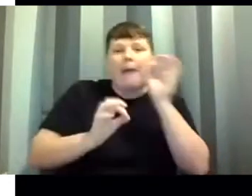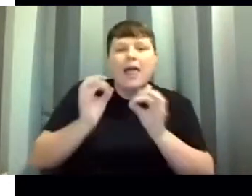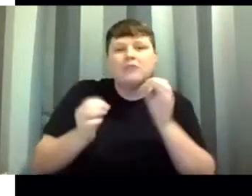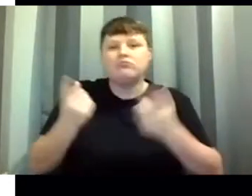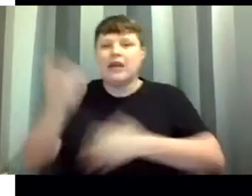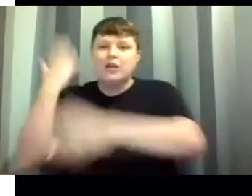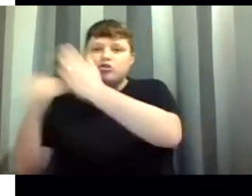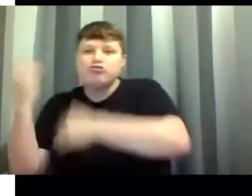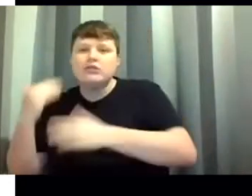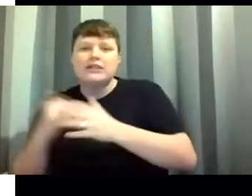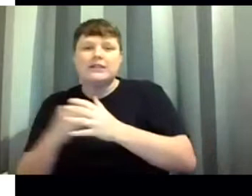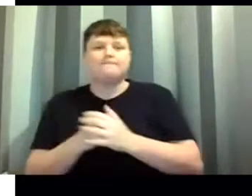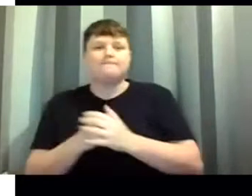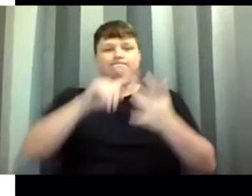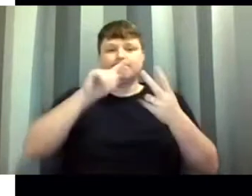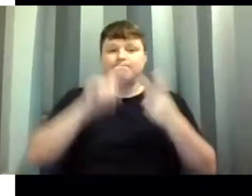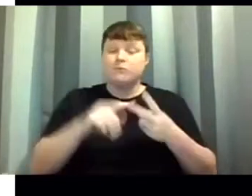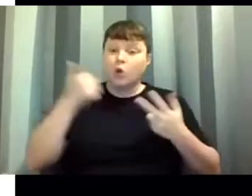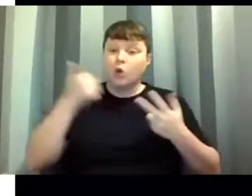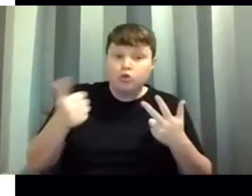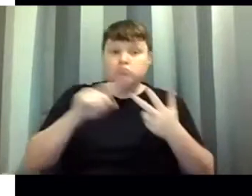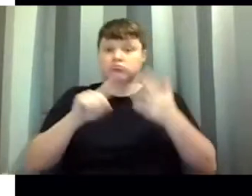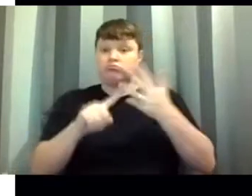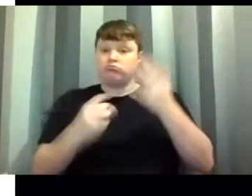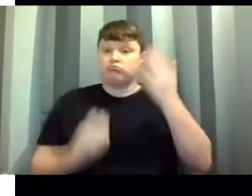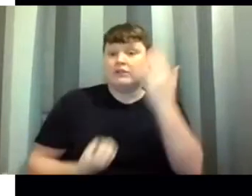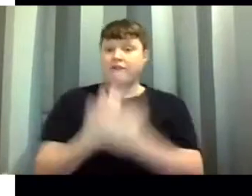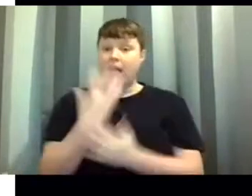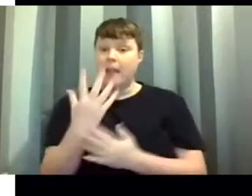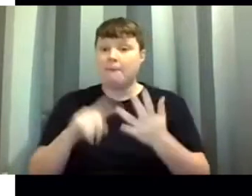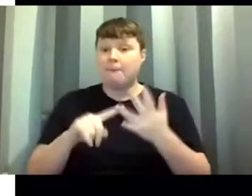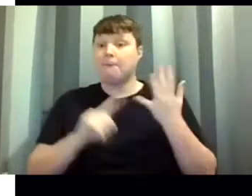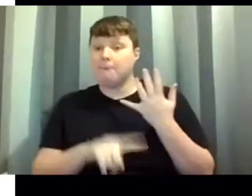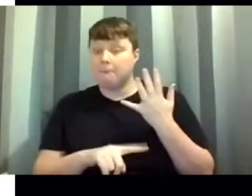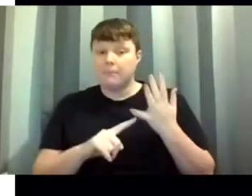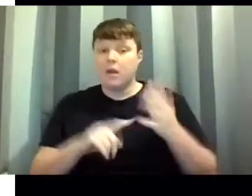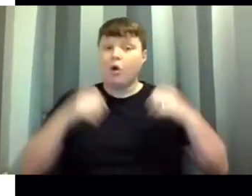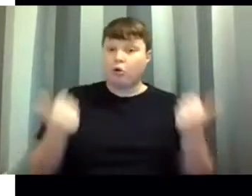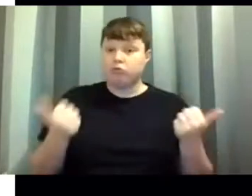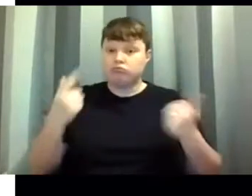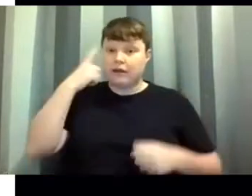I'm going to show that through an example of a very simple change rather than just talking very